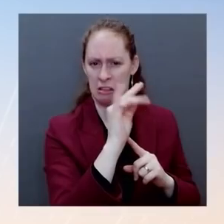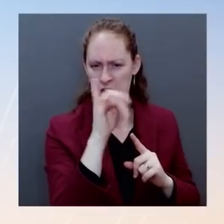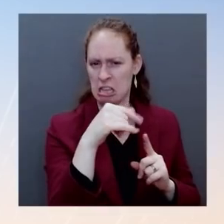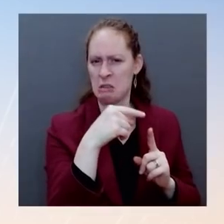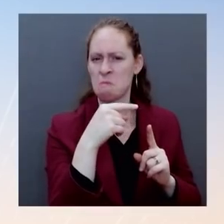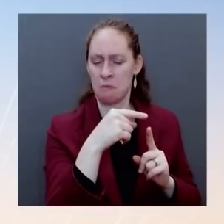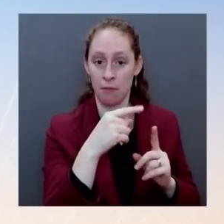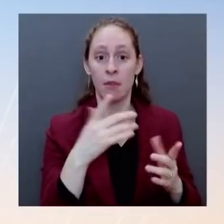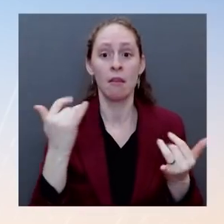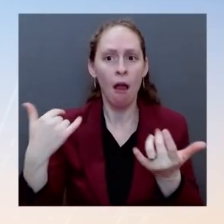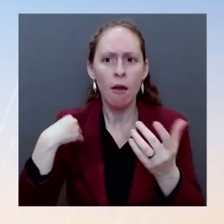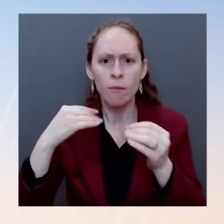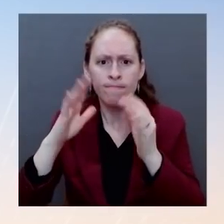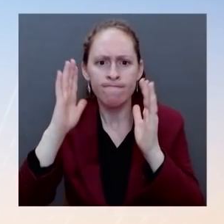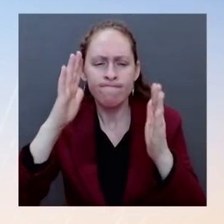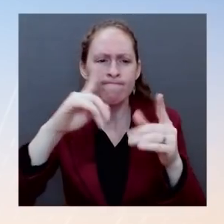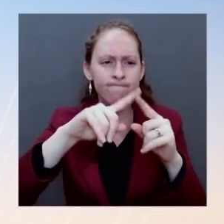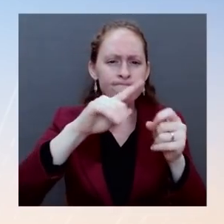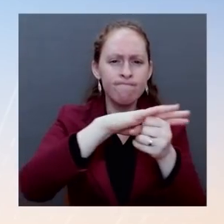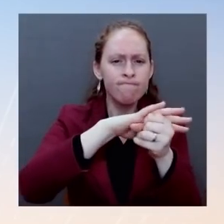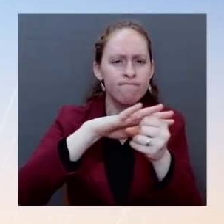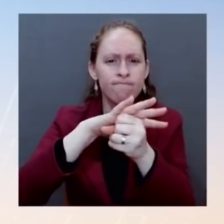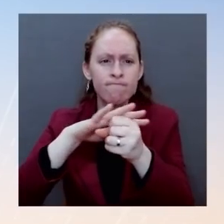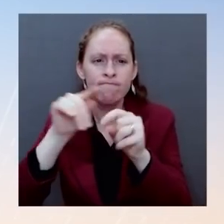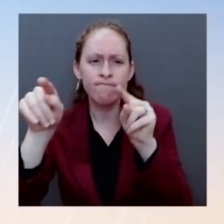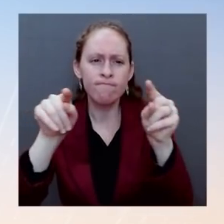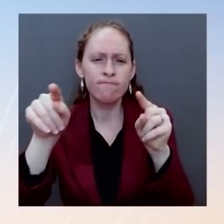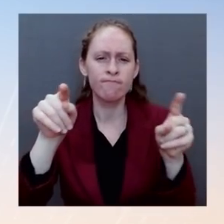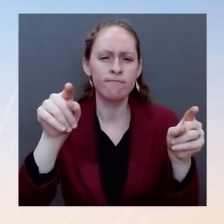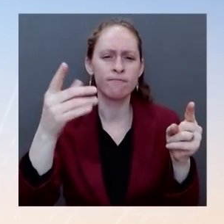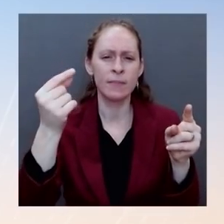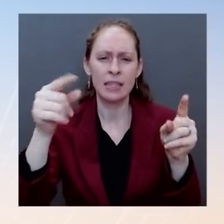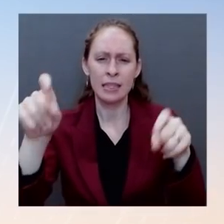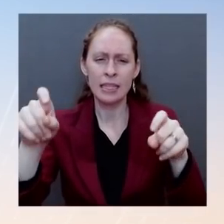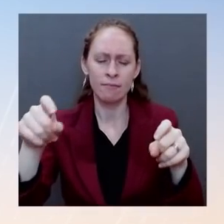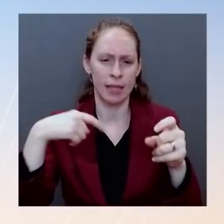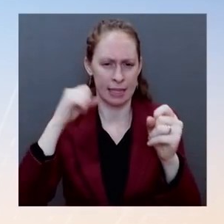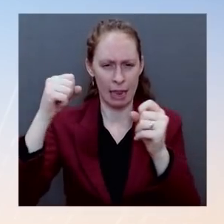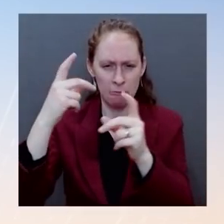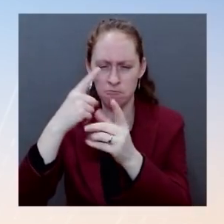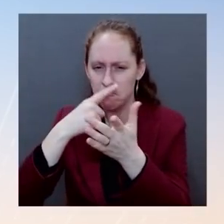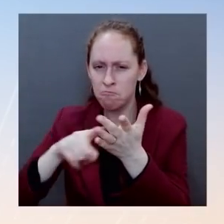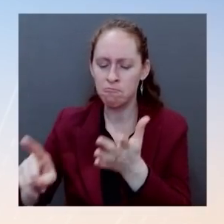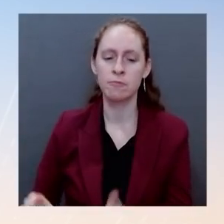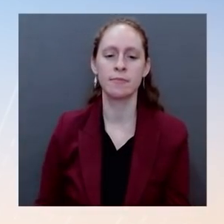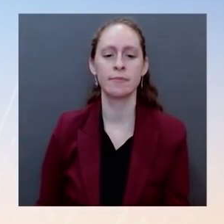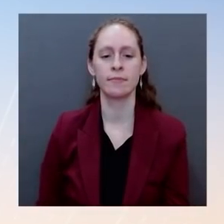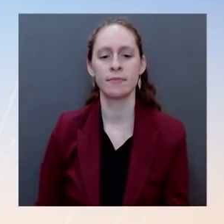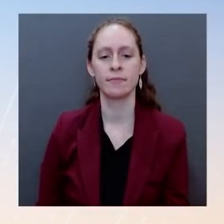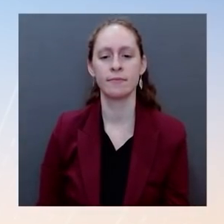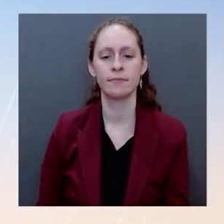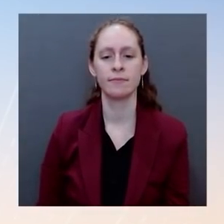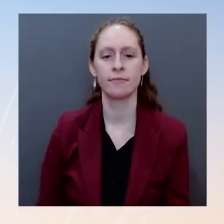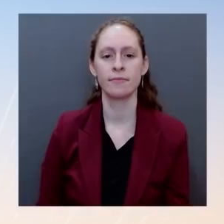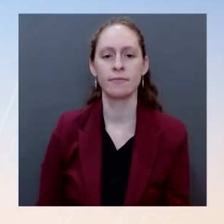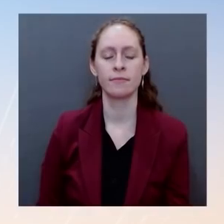our efforts to -- against the pandemic -- to build on what we know works and a reflection of our commitment